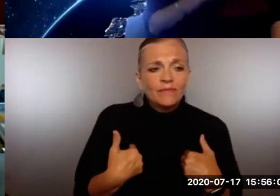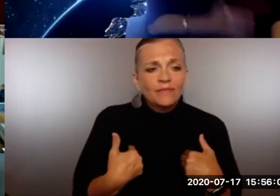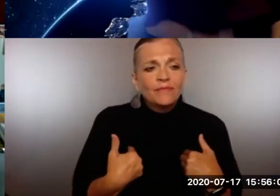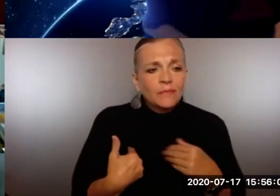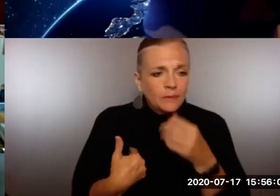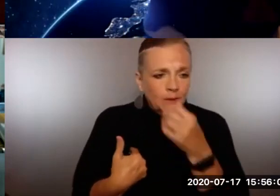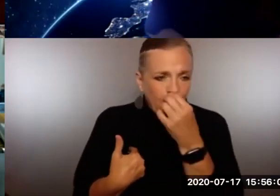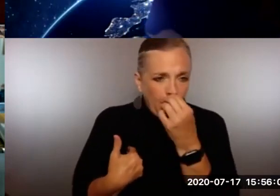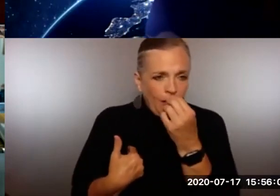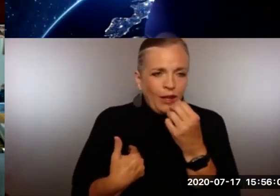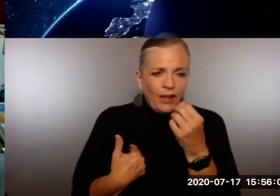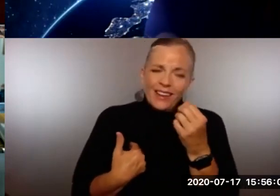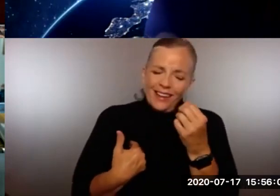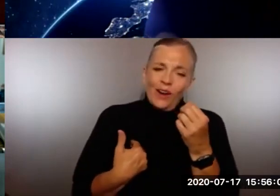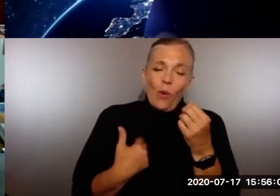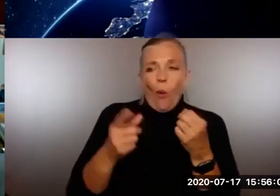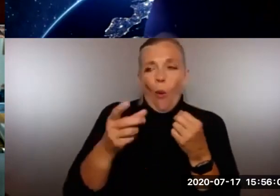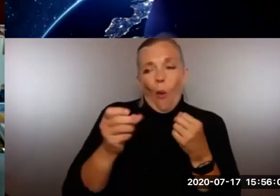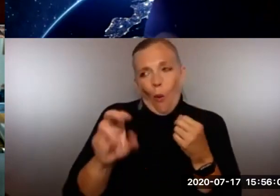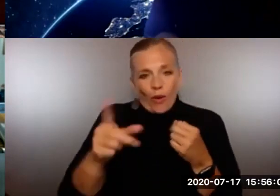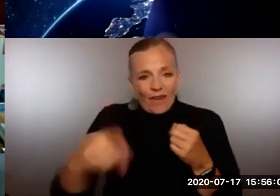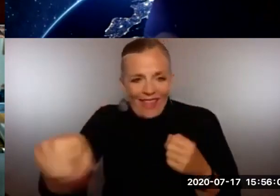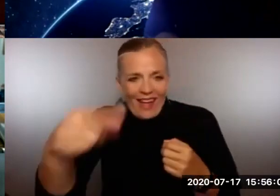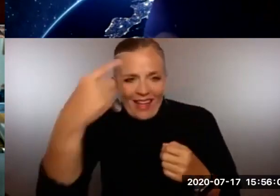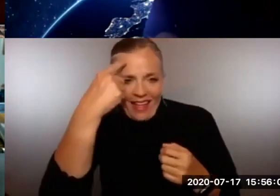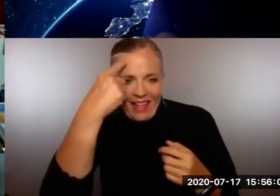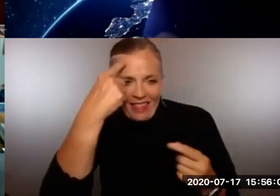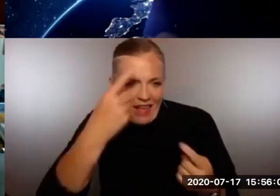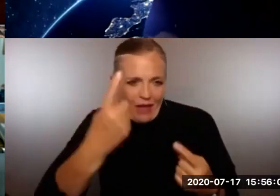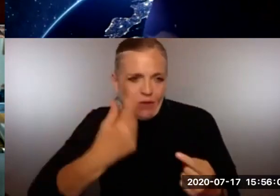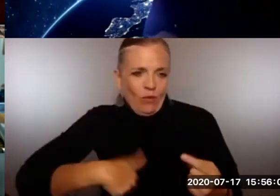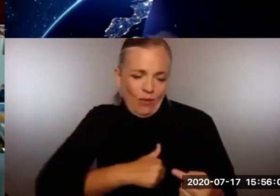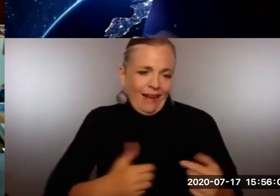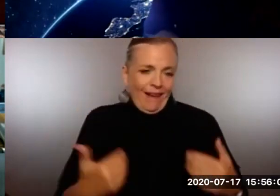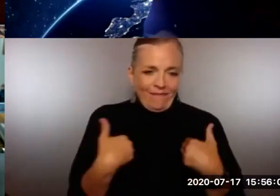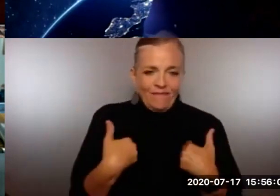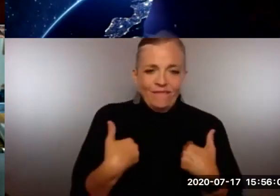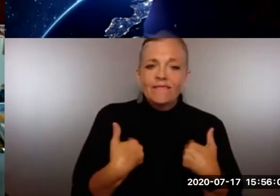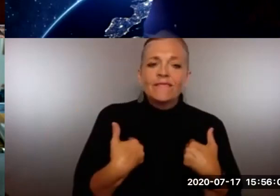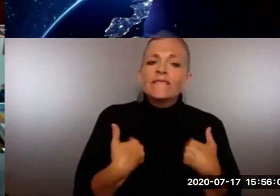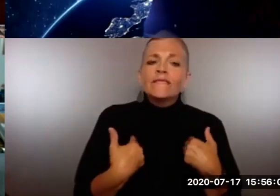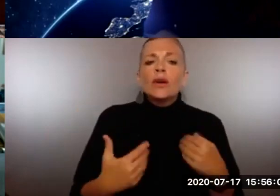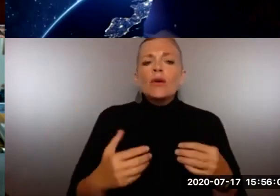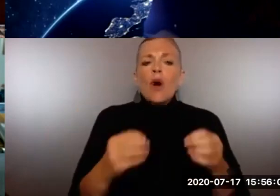especially regarding the prejudice and discrimination we face.